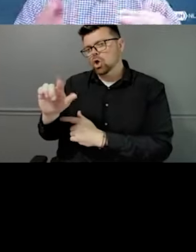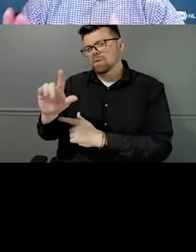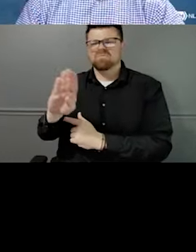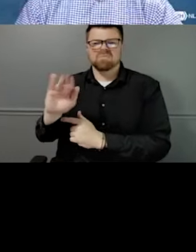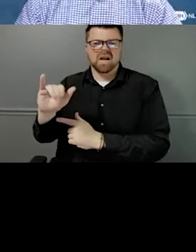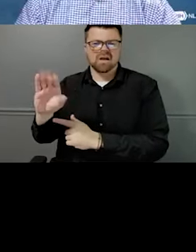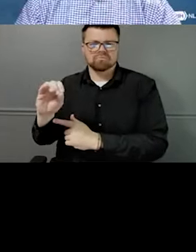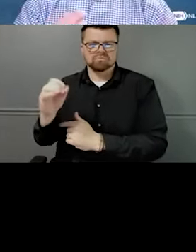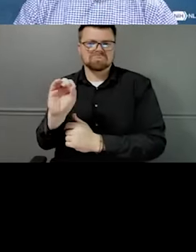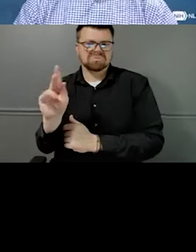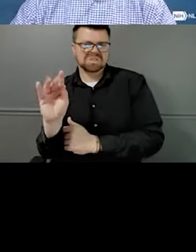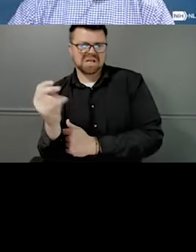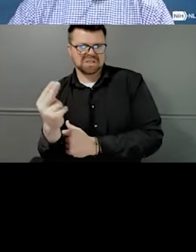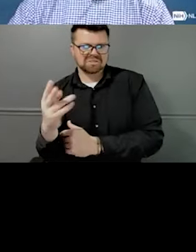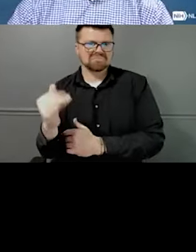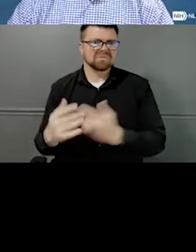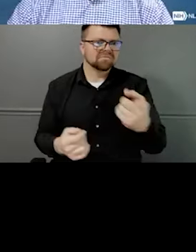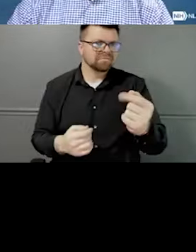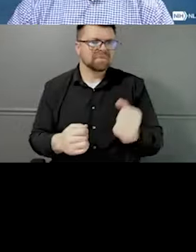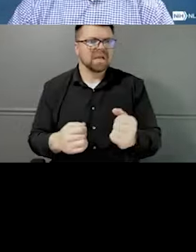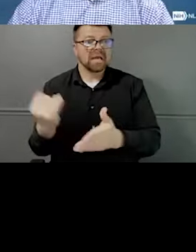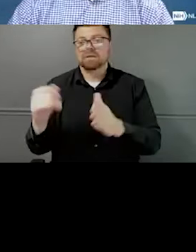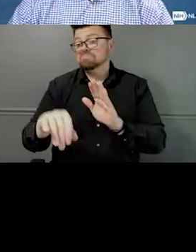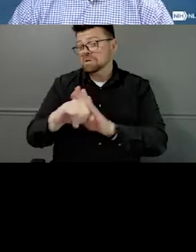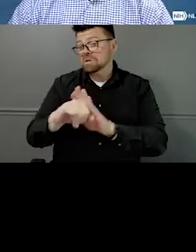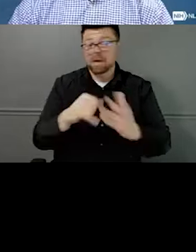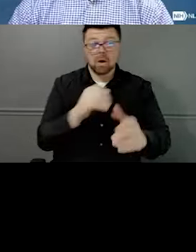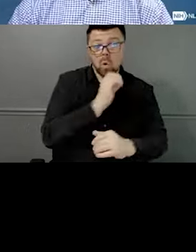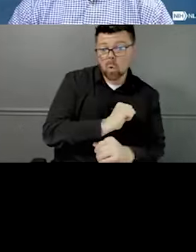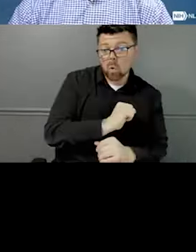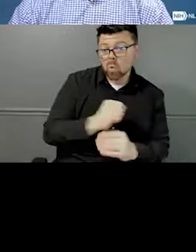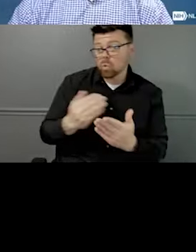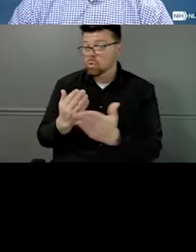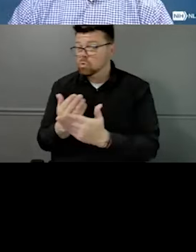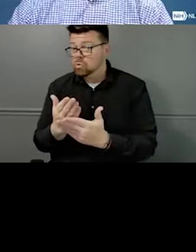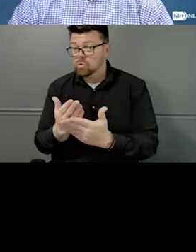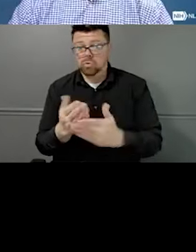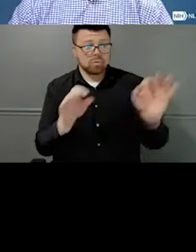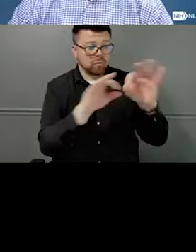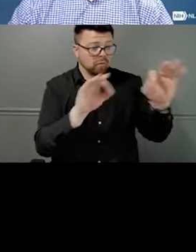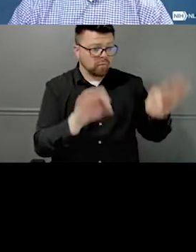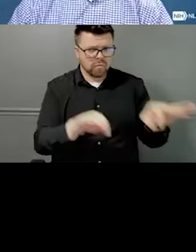between the old form and the new form, you will see that when you're going to create a new document,